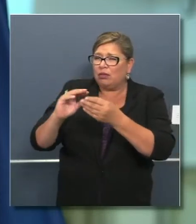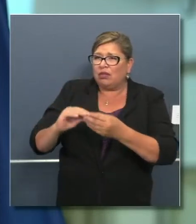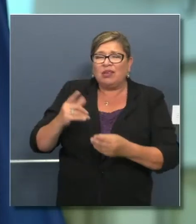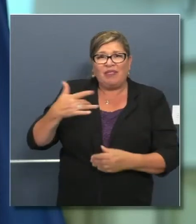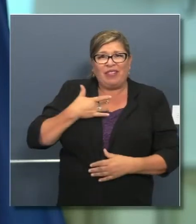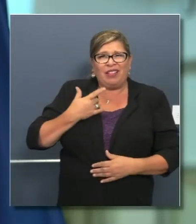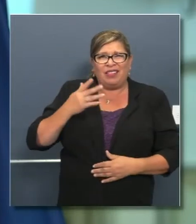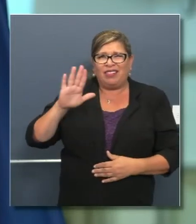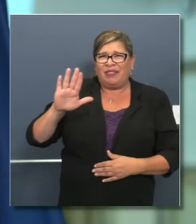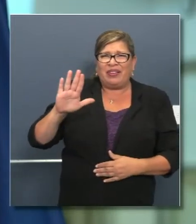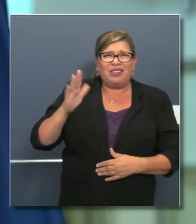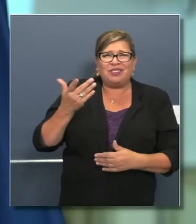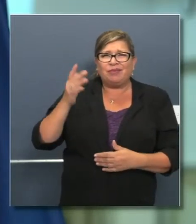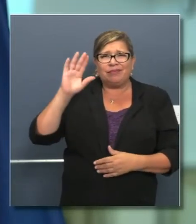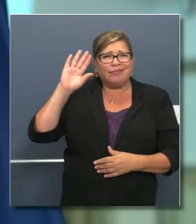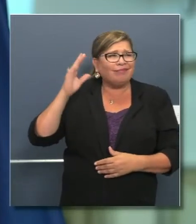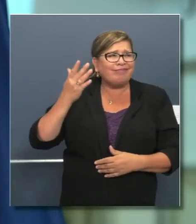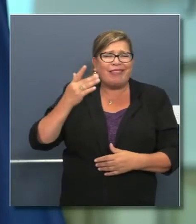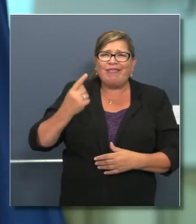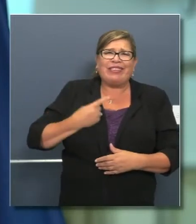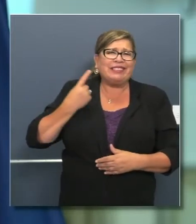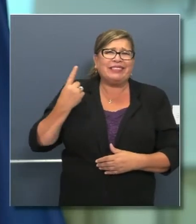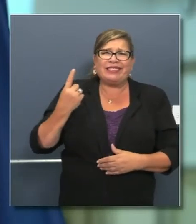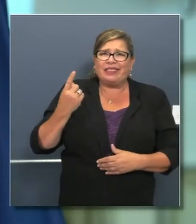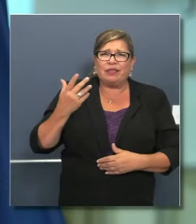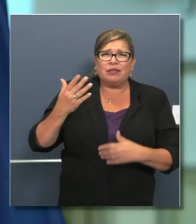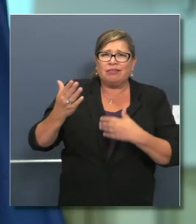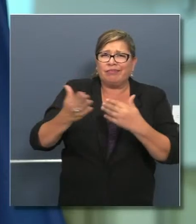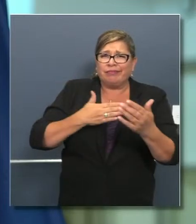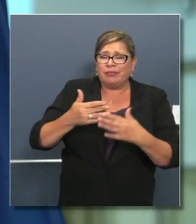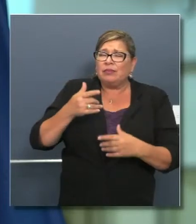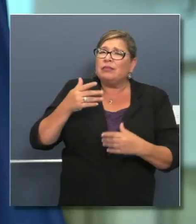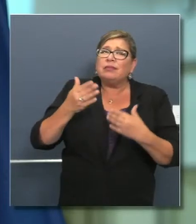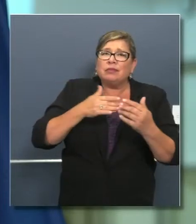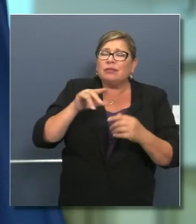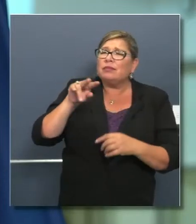view this time just consider it doesn't mean you have to absorb it and accept it just consider it